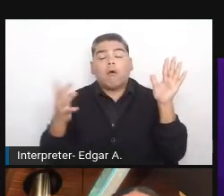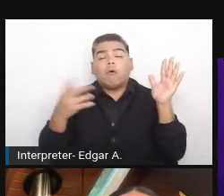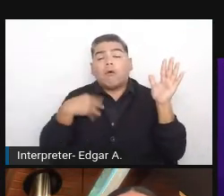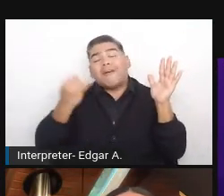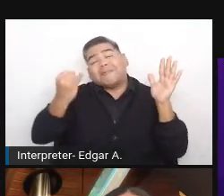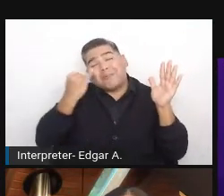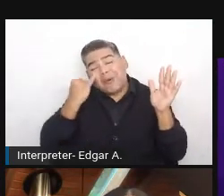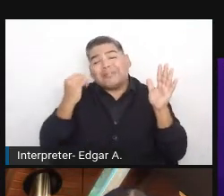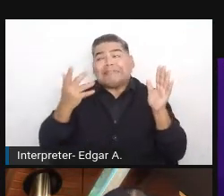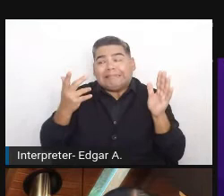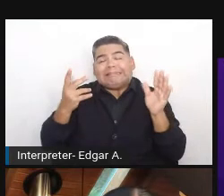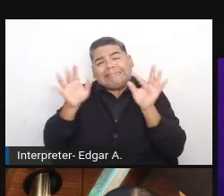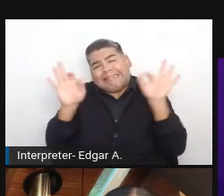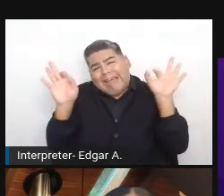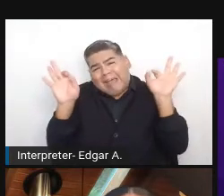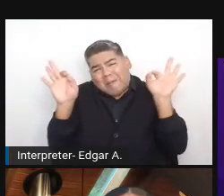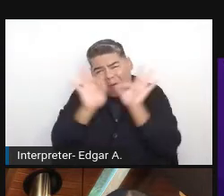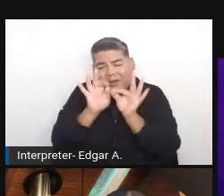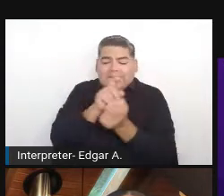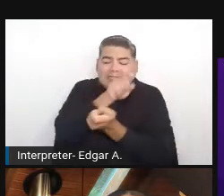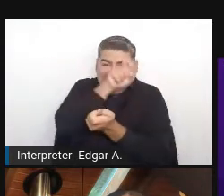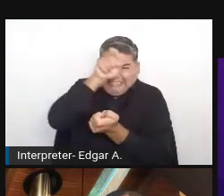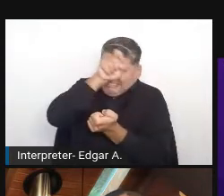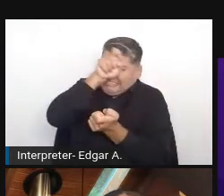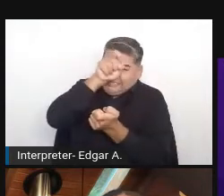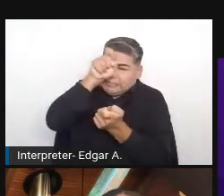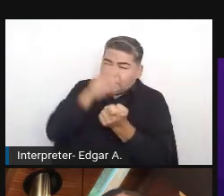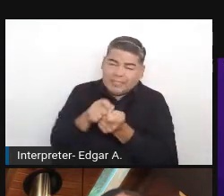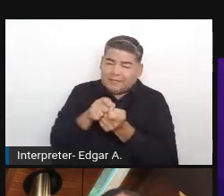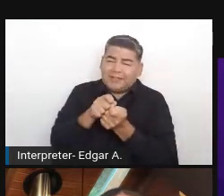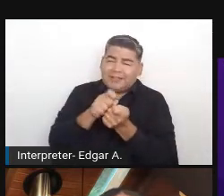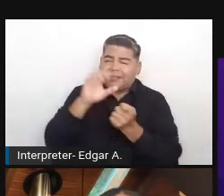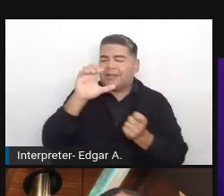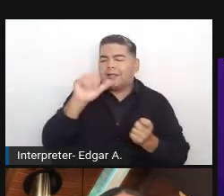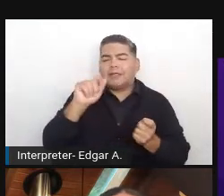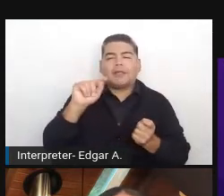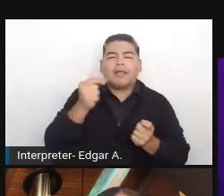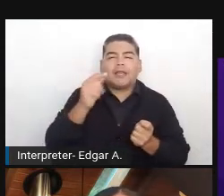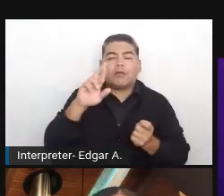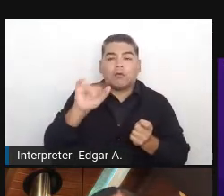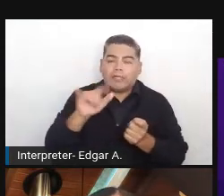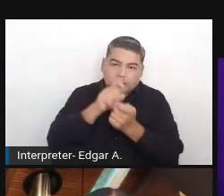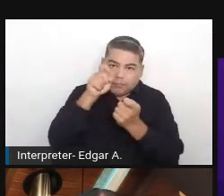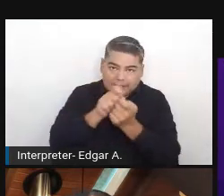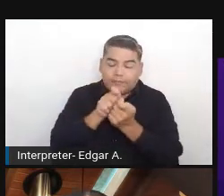that users give exactly the categories that you have in mind,